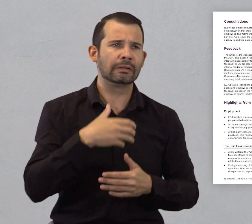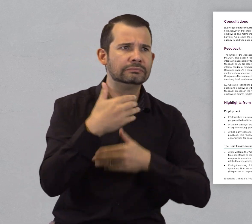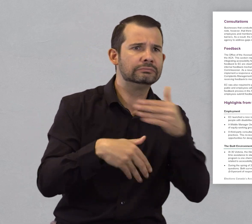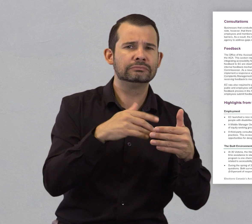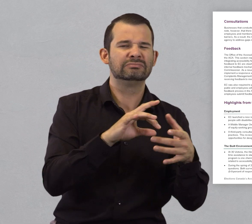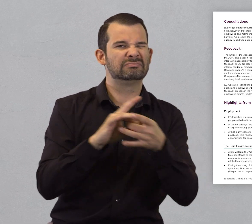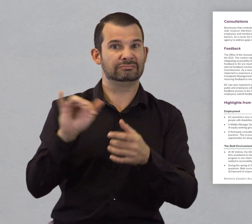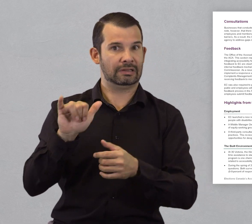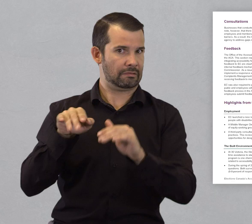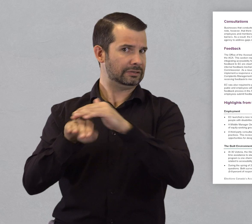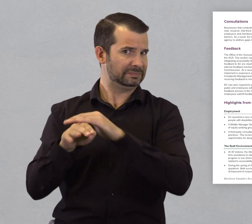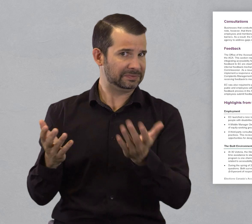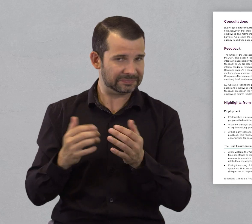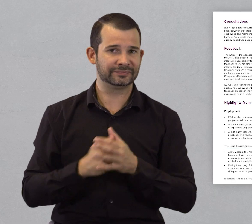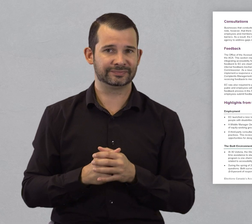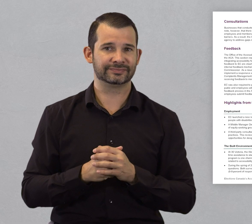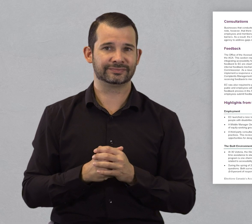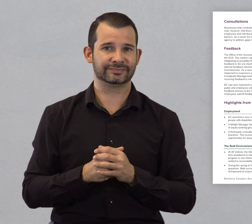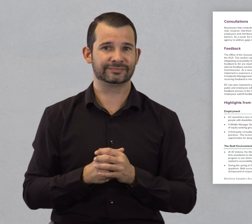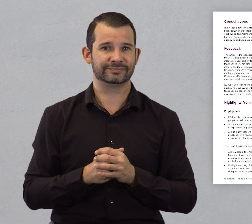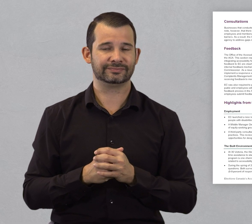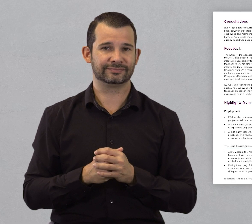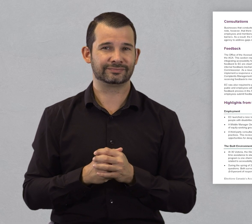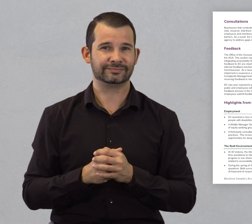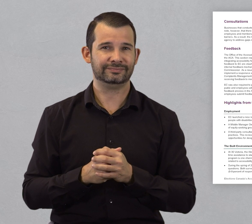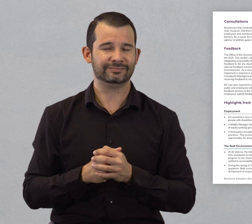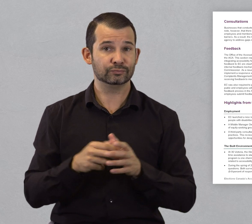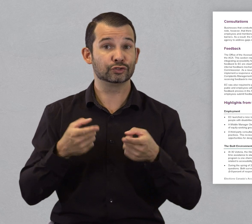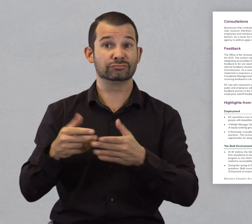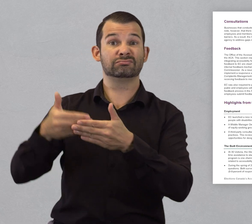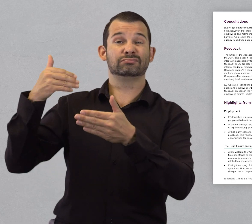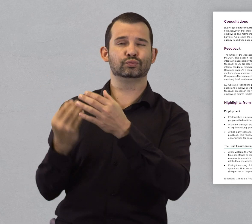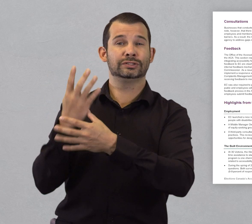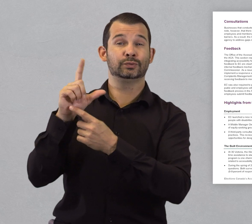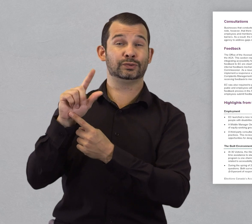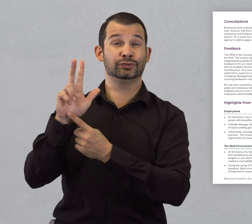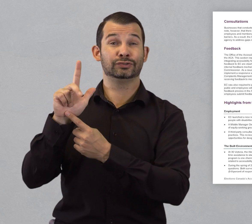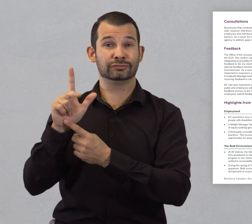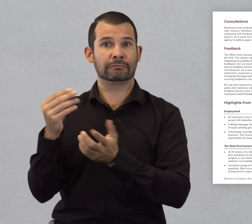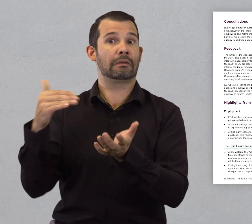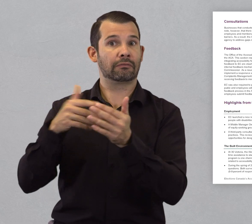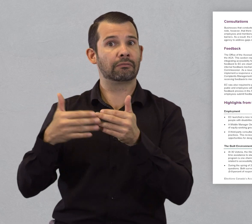such as those related to accessibility. • During the spring of 2023 and again